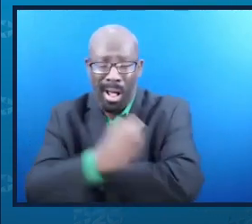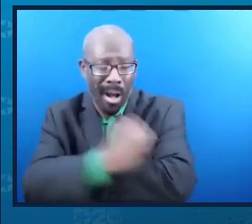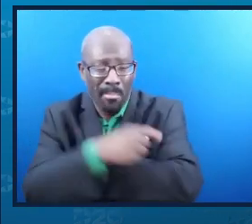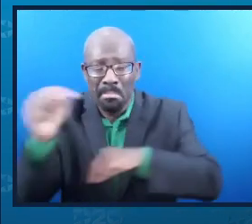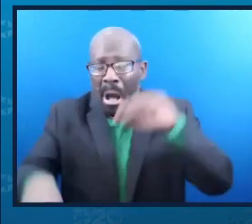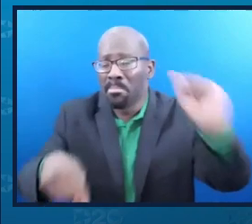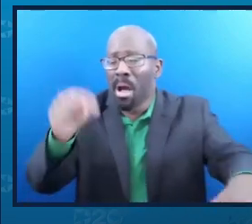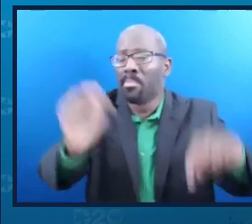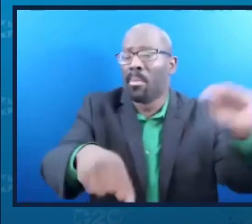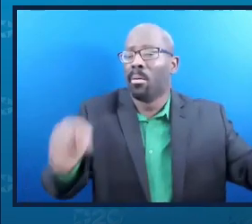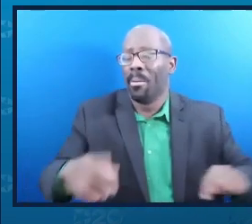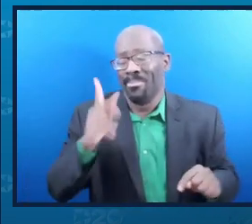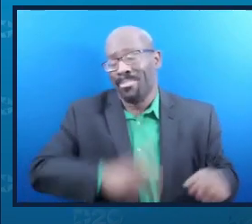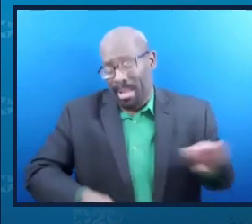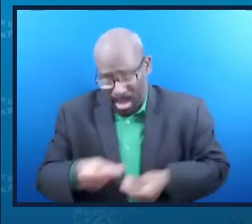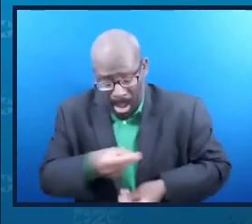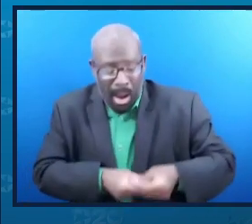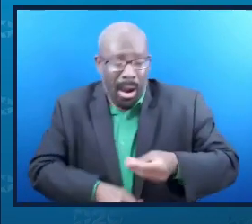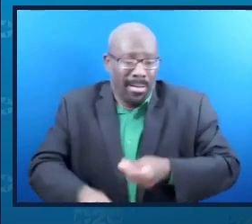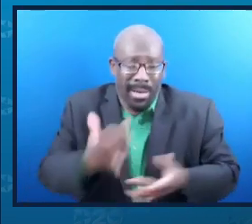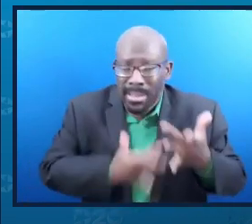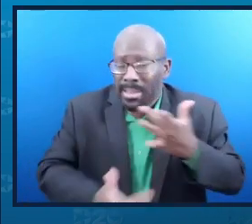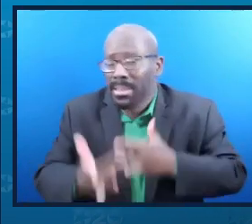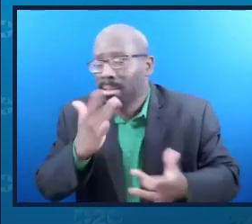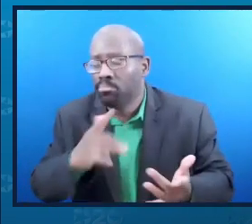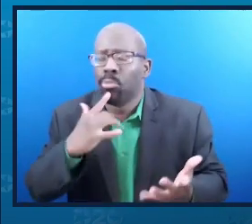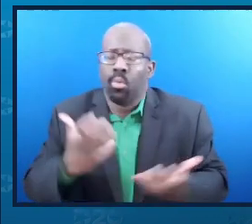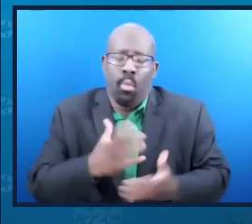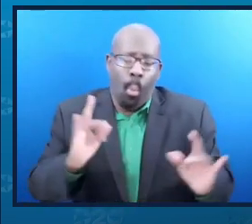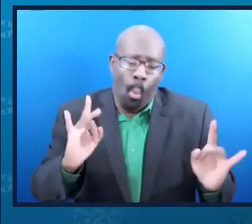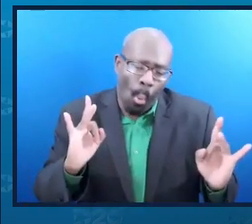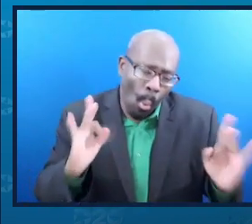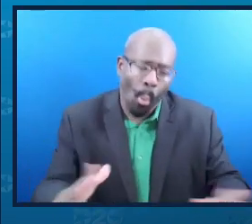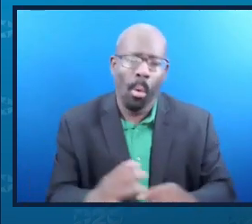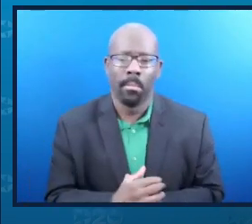ALREADY CLOSED. IT'S BAD AND IT'S GETTING WORSE